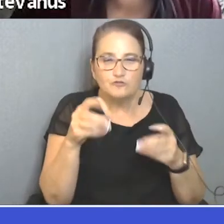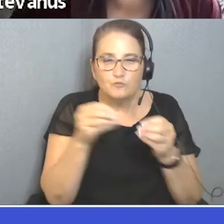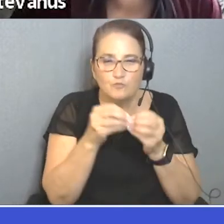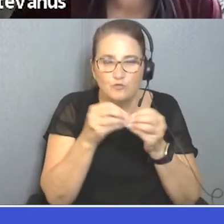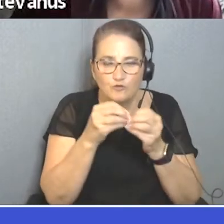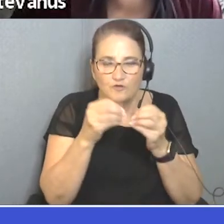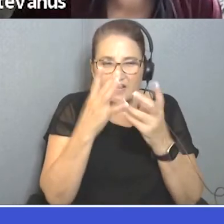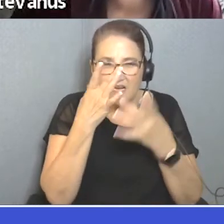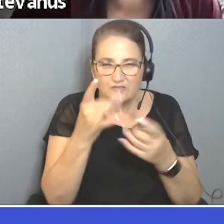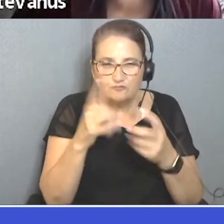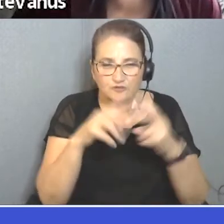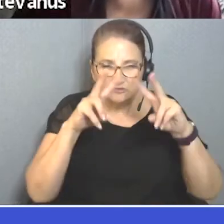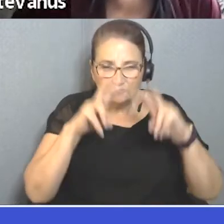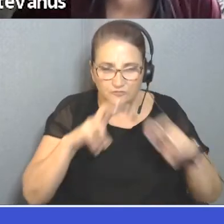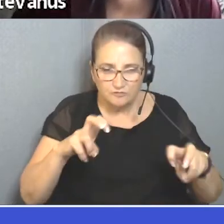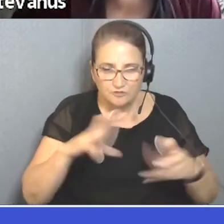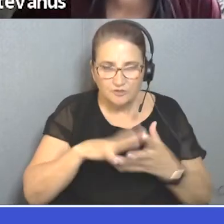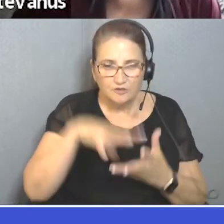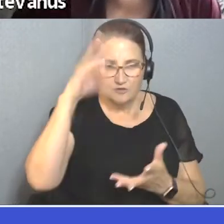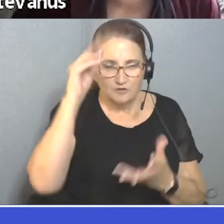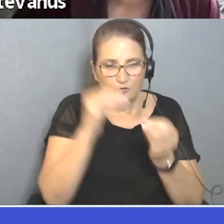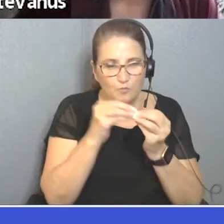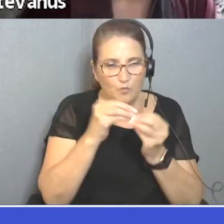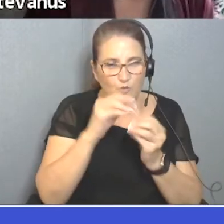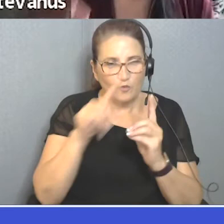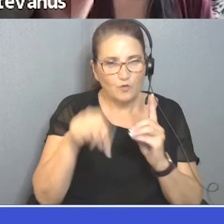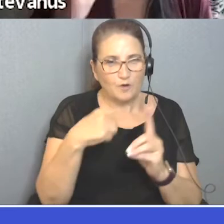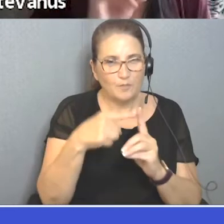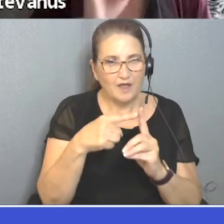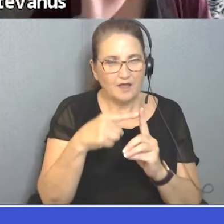may be interested in digging in a little bit more and learning